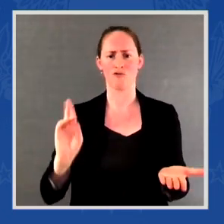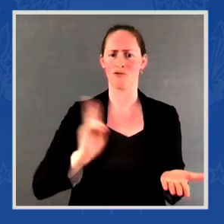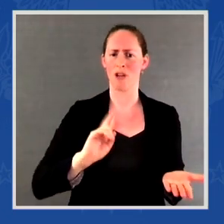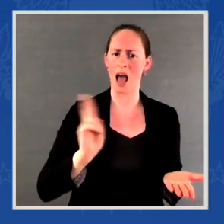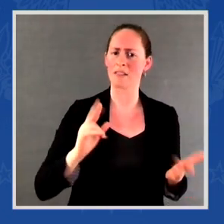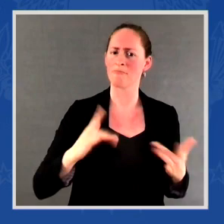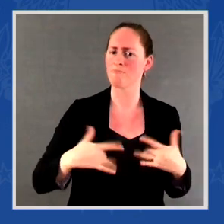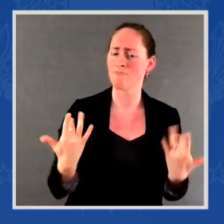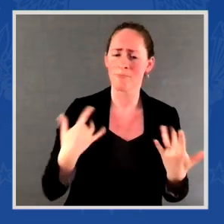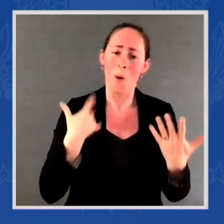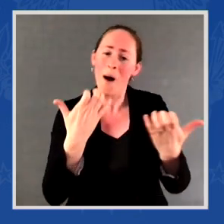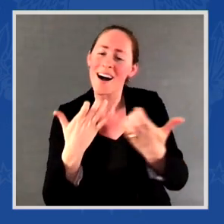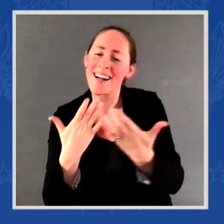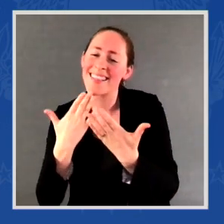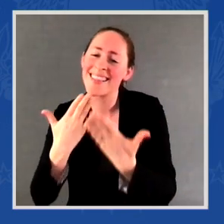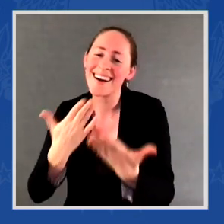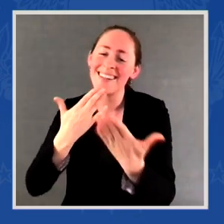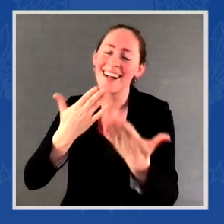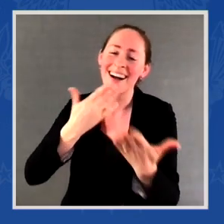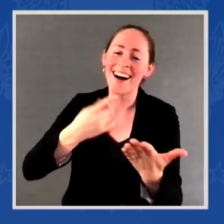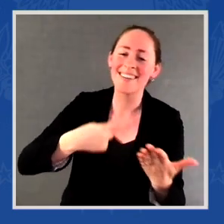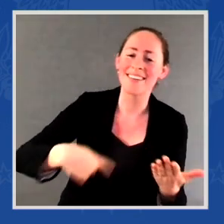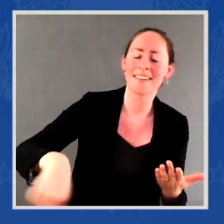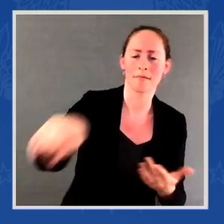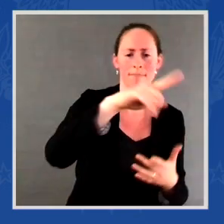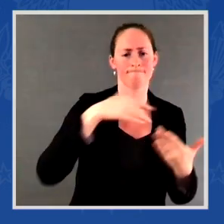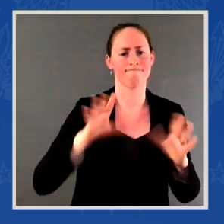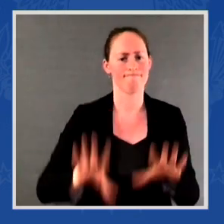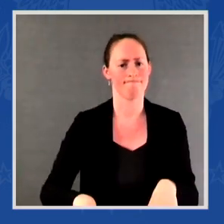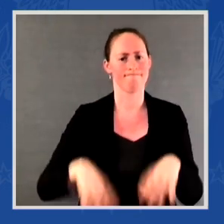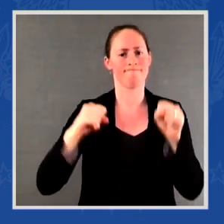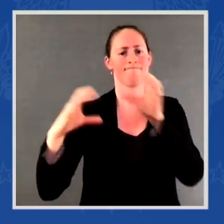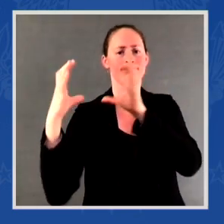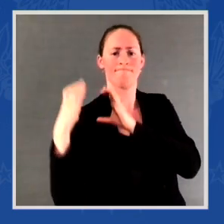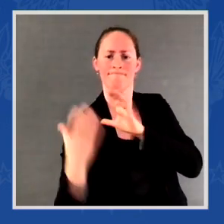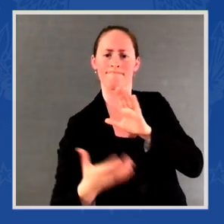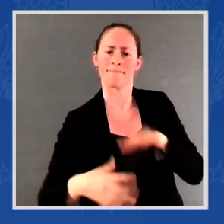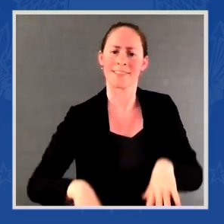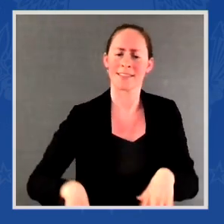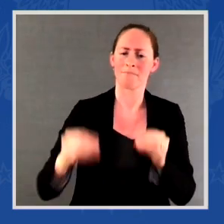It matters. It matters. You're saving lives. That's not hyperbole.